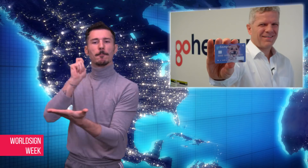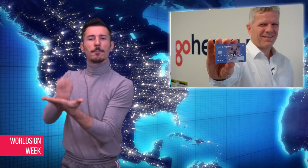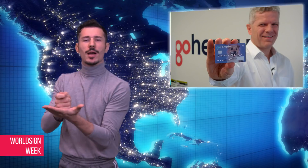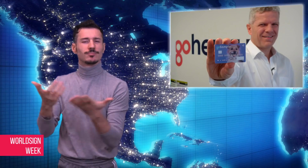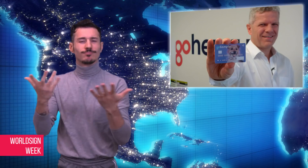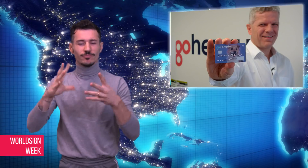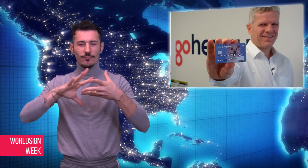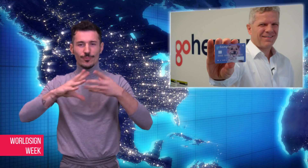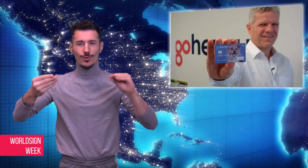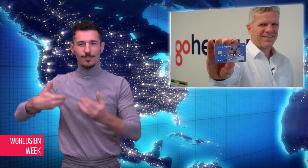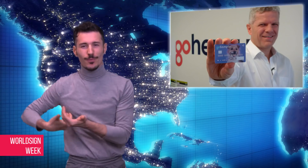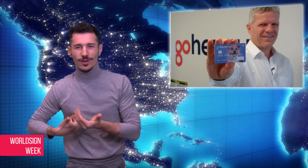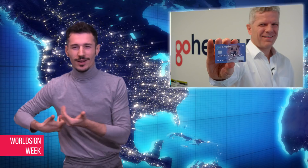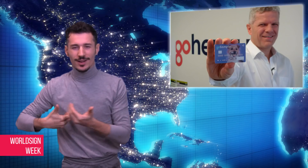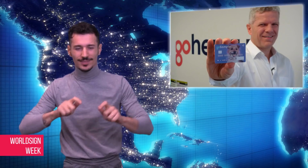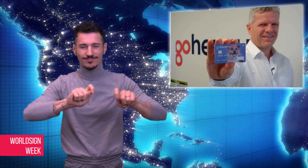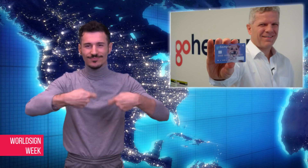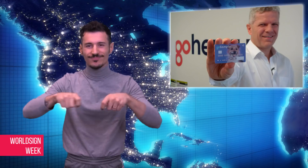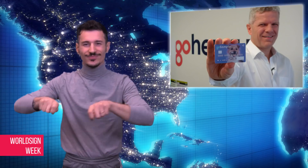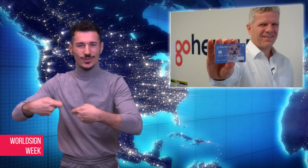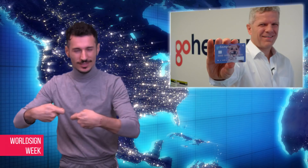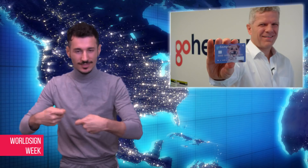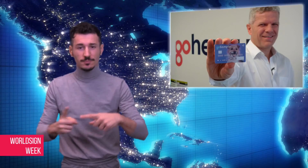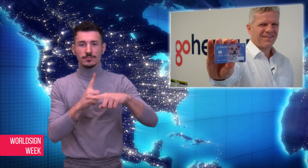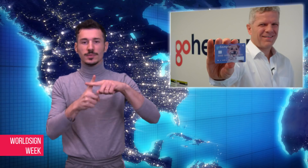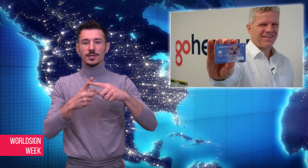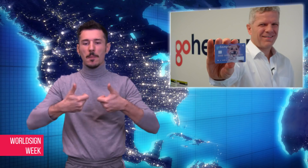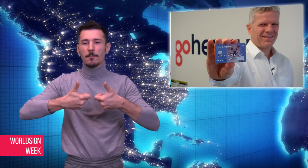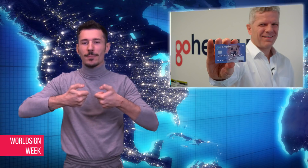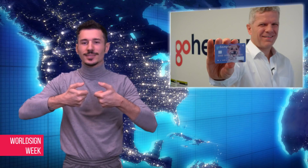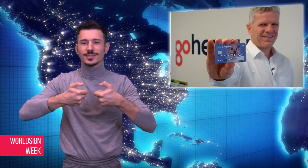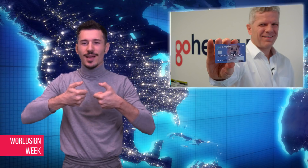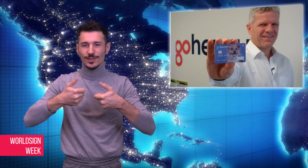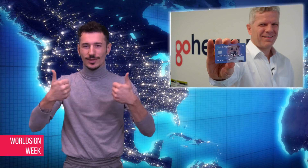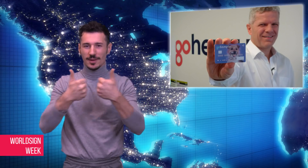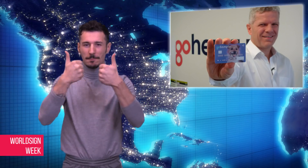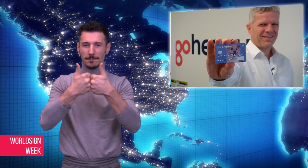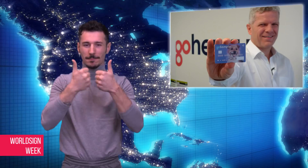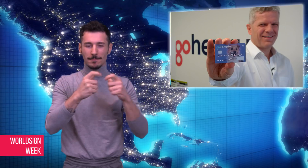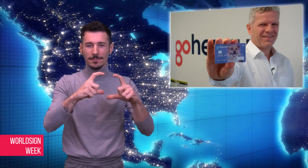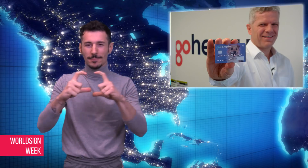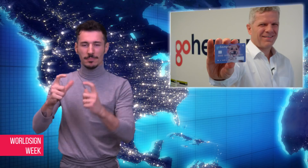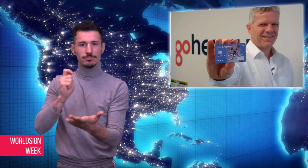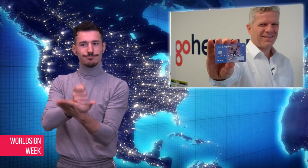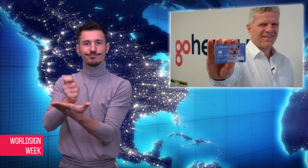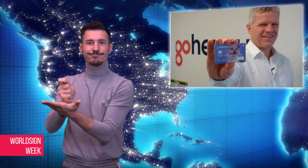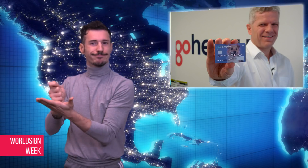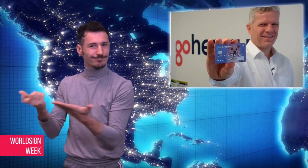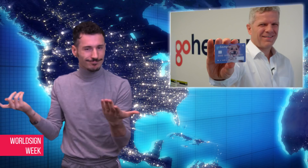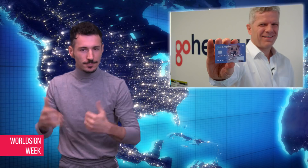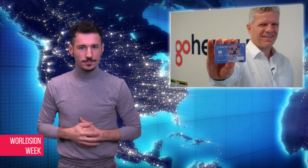and PlayStation video games, while his daughter